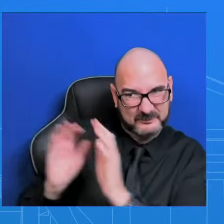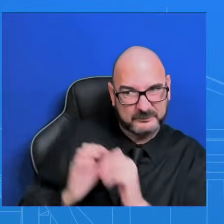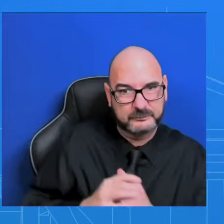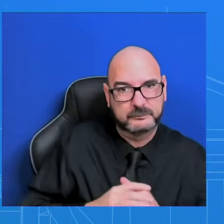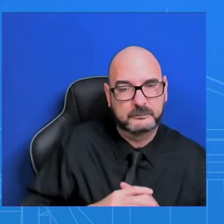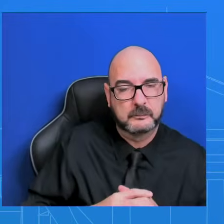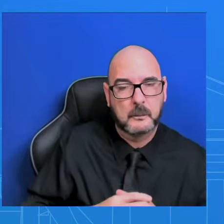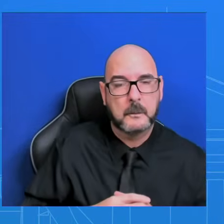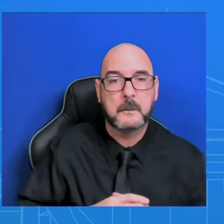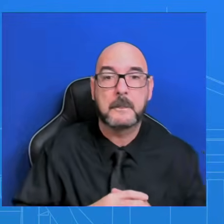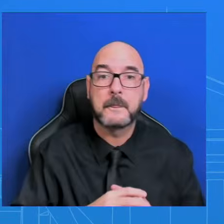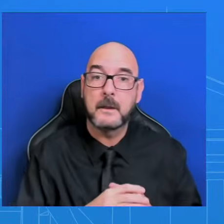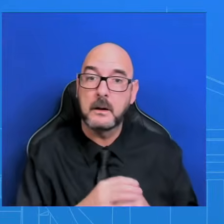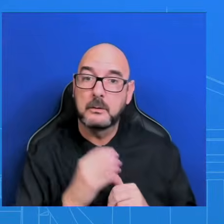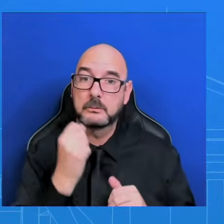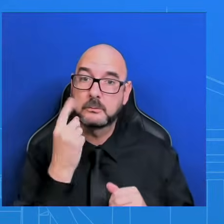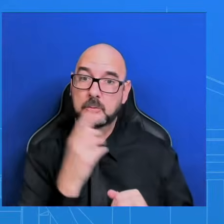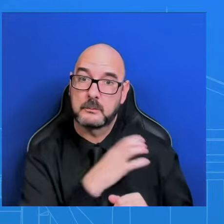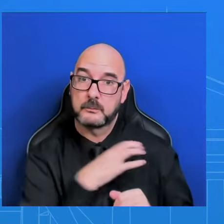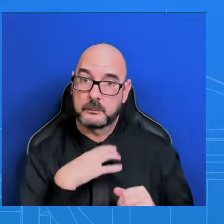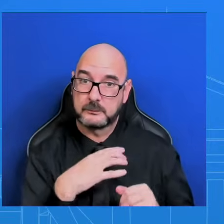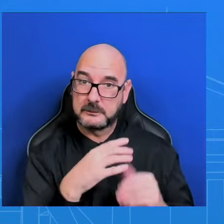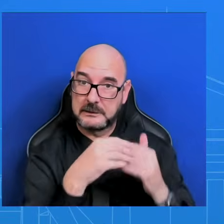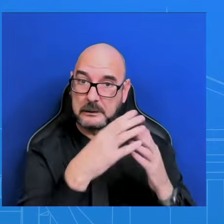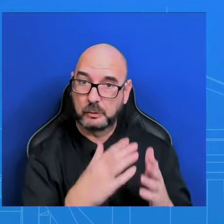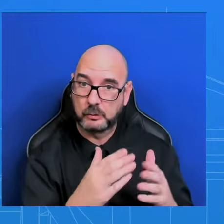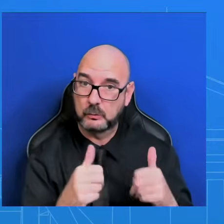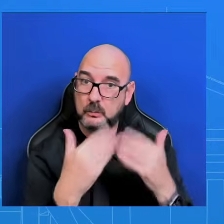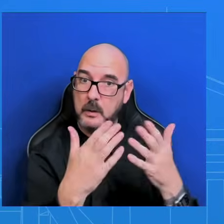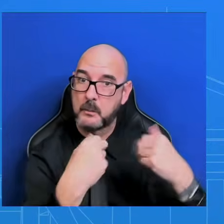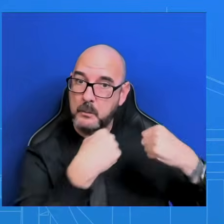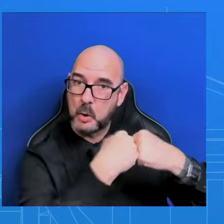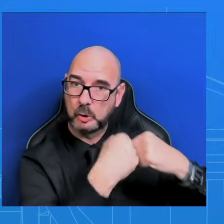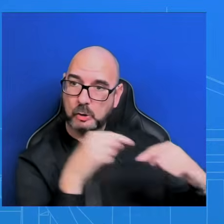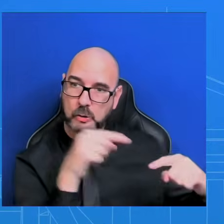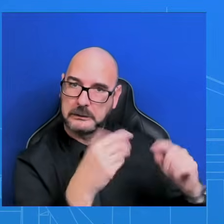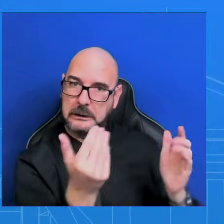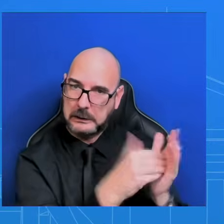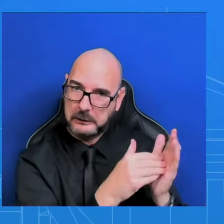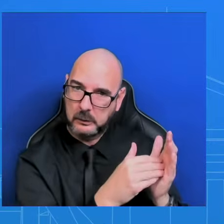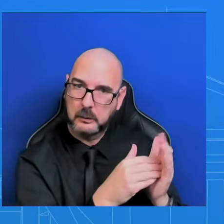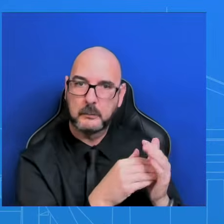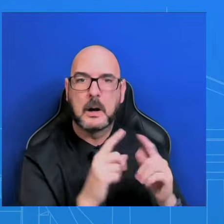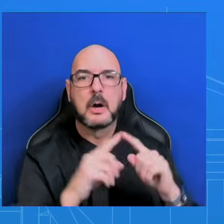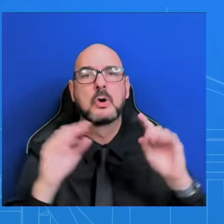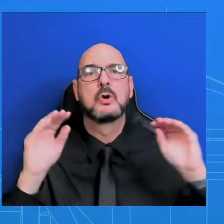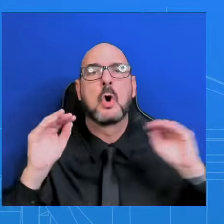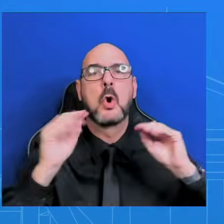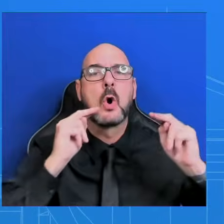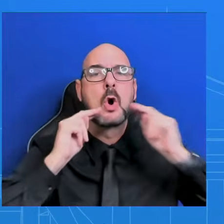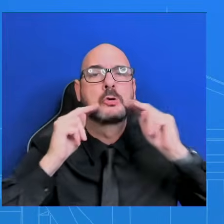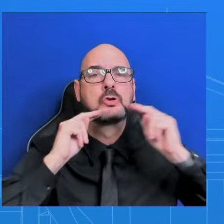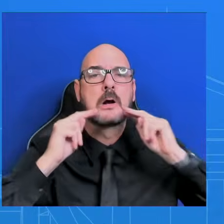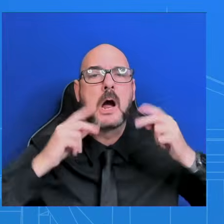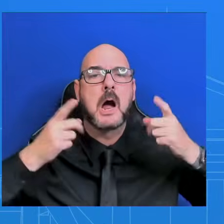they brought up the border. Border security was discussed, but it was not nego- -- in a negotiation meeting. Go ahead.